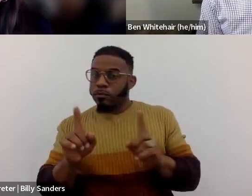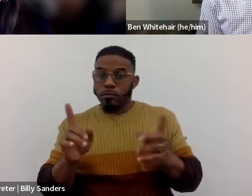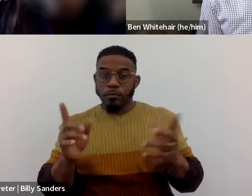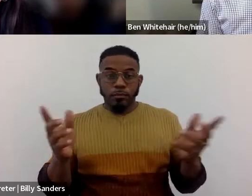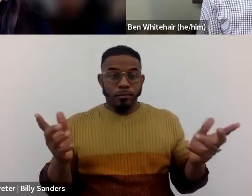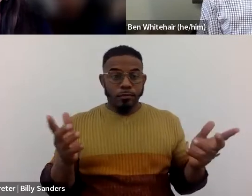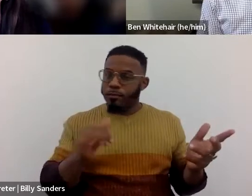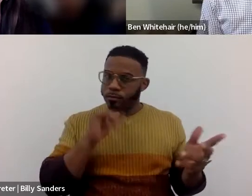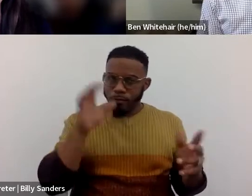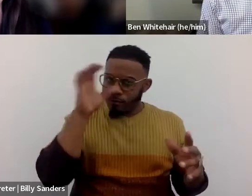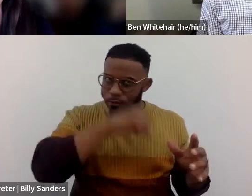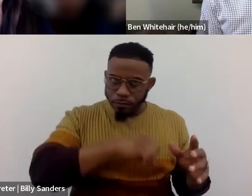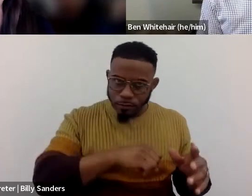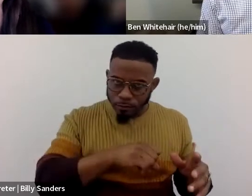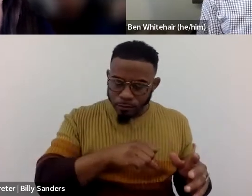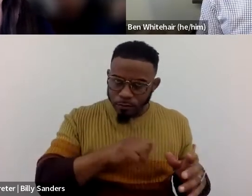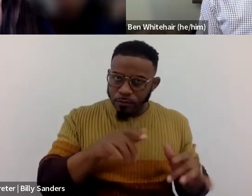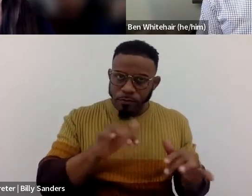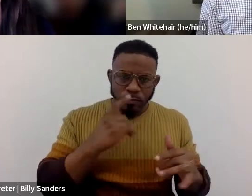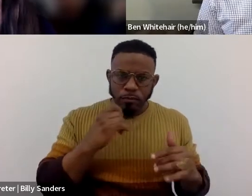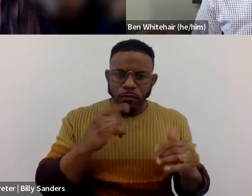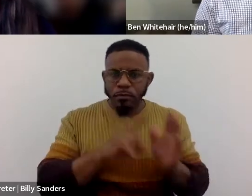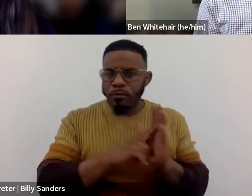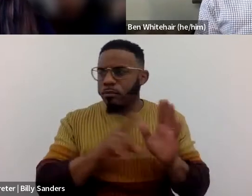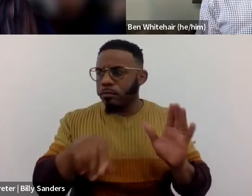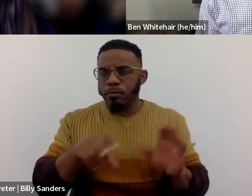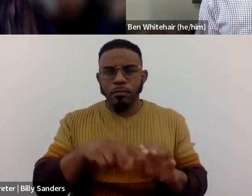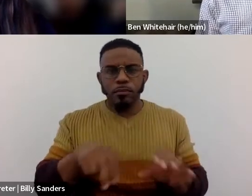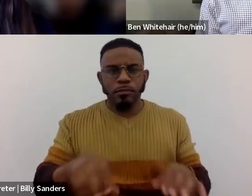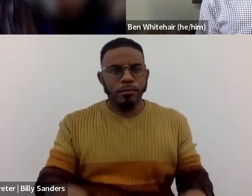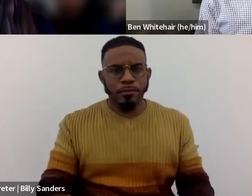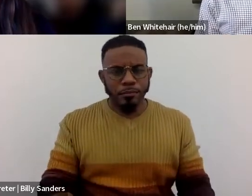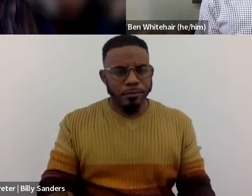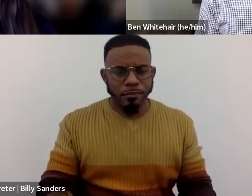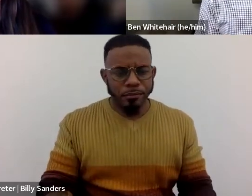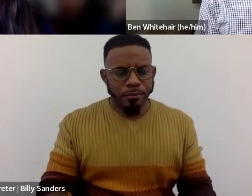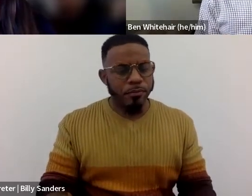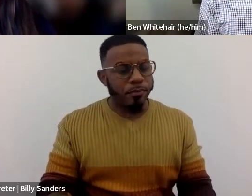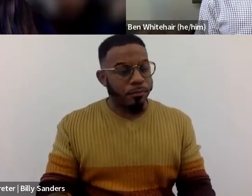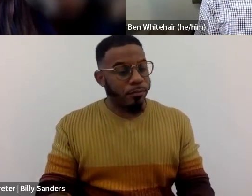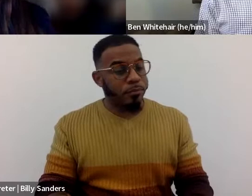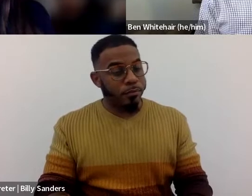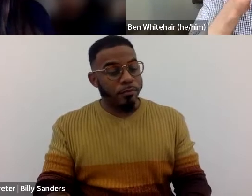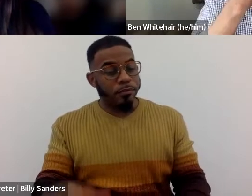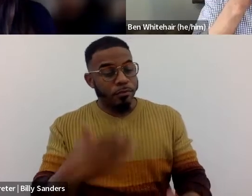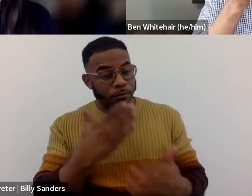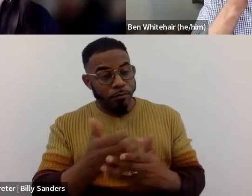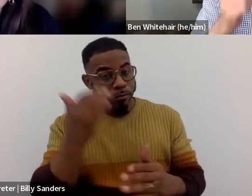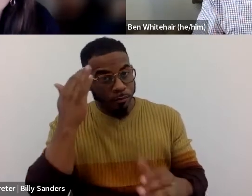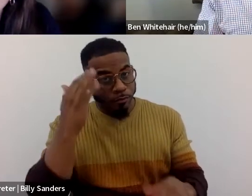but, don't assume that you can just walk away. That is very good to know.